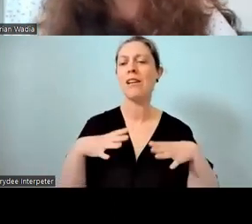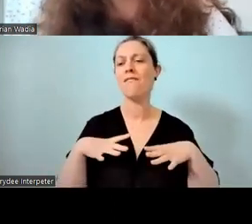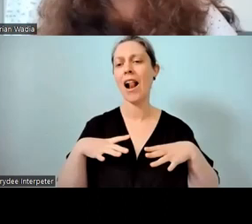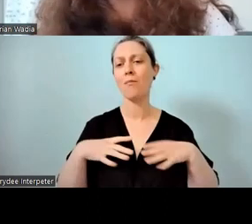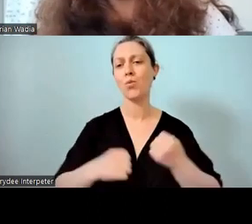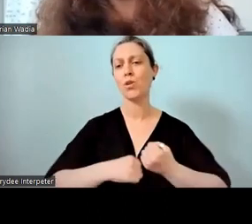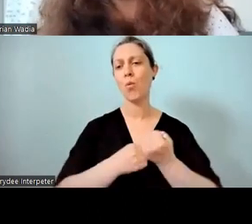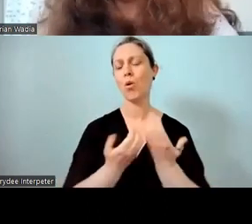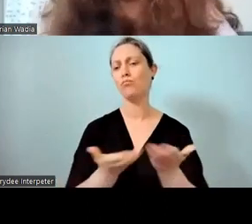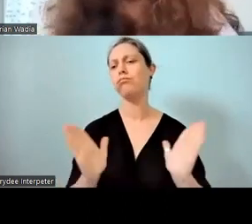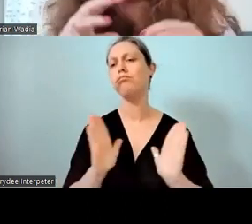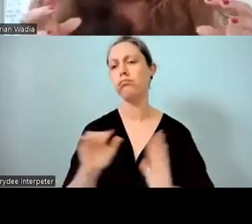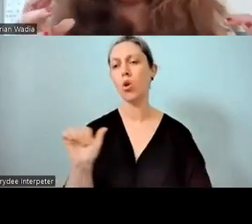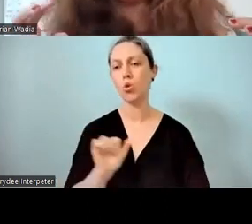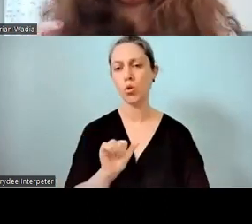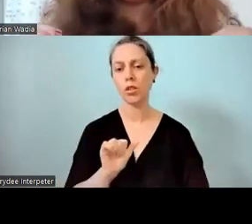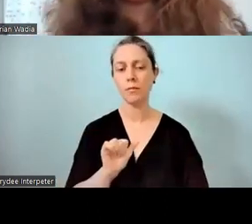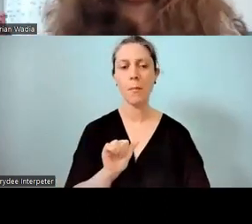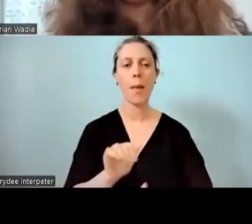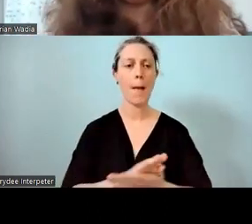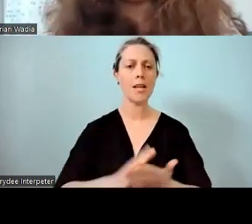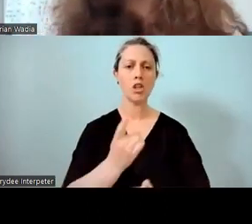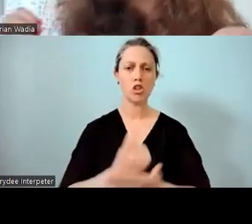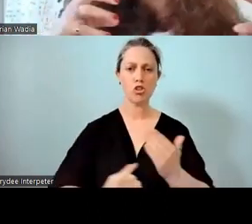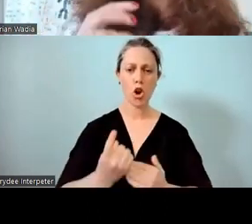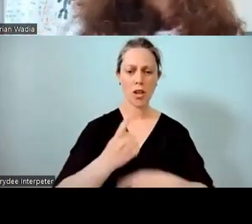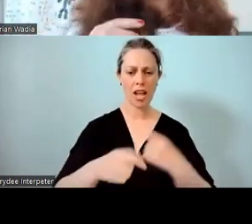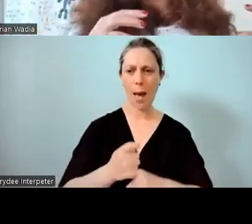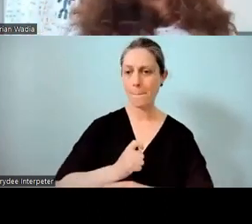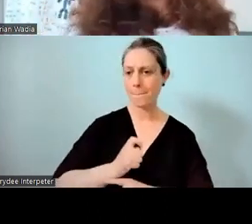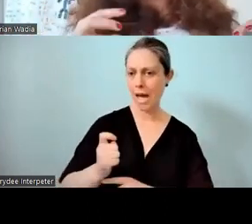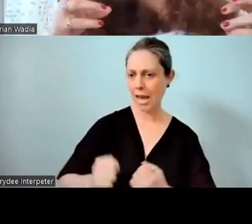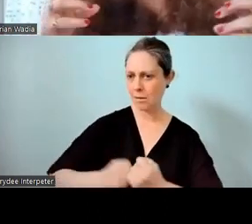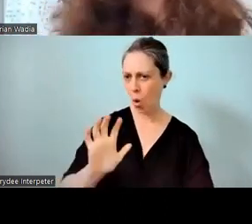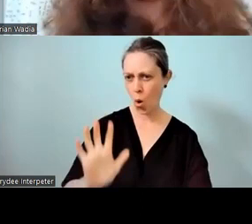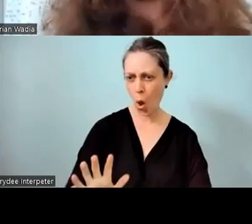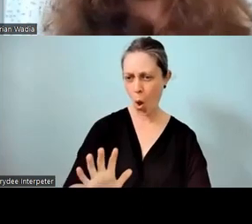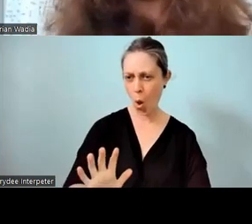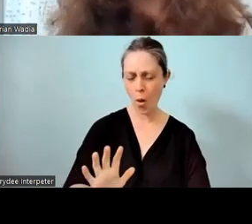So what does that mean? It means it's not just about paid supports, it's about looking at how can we shift